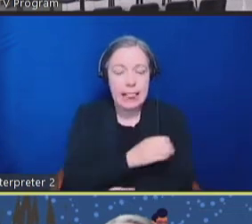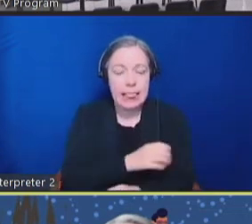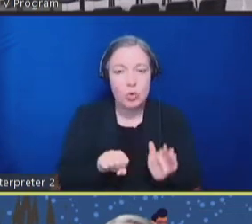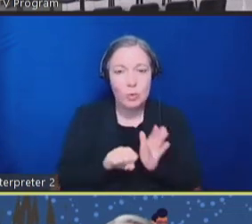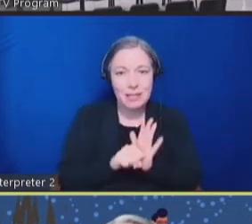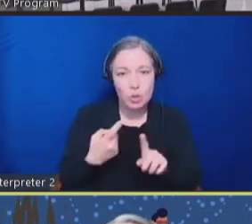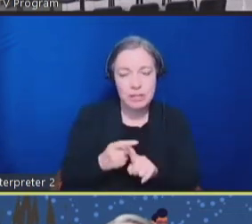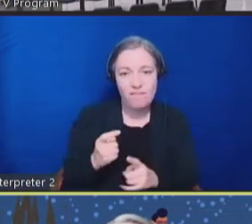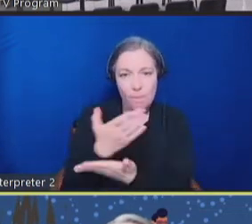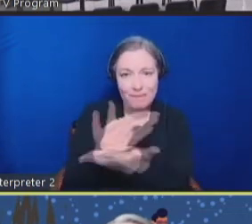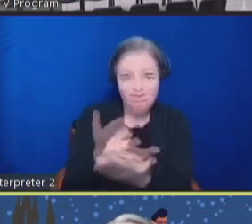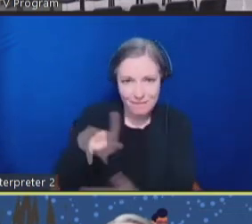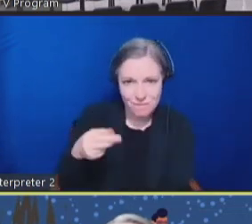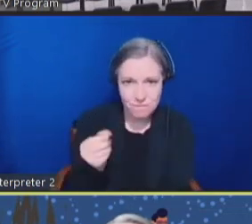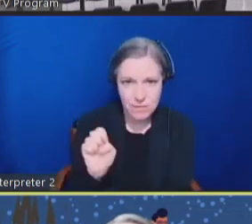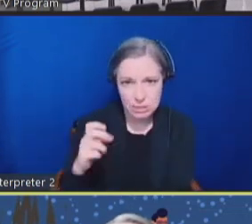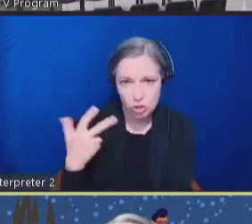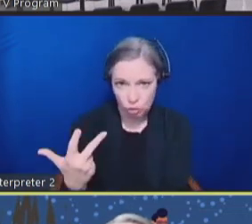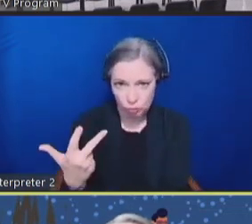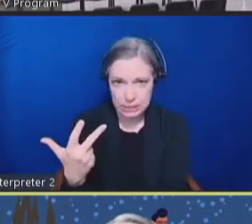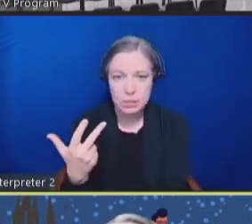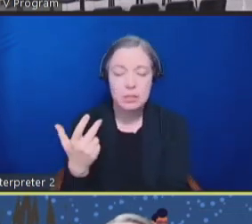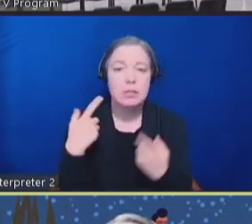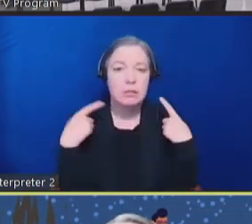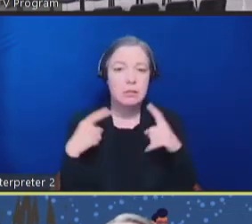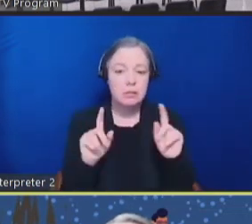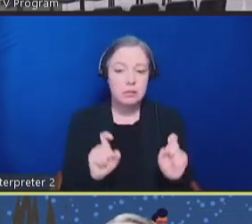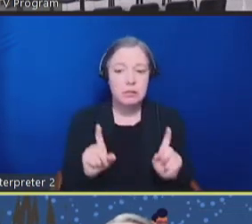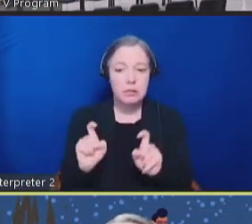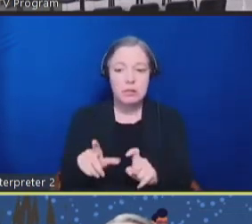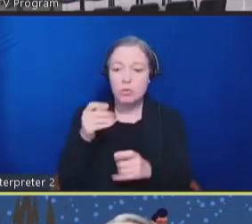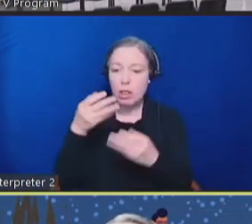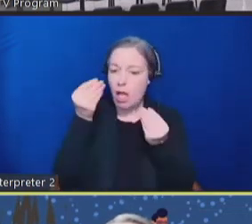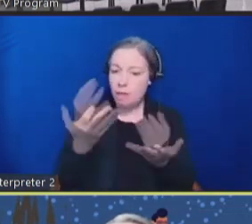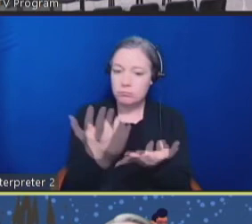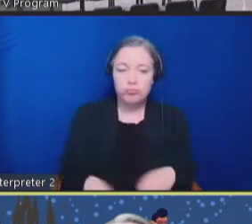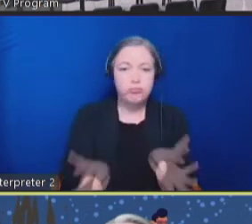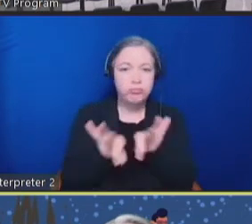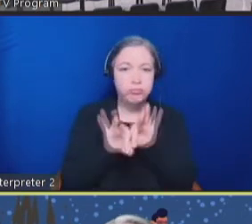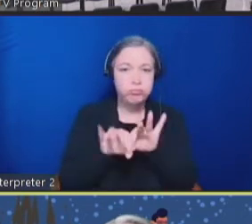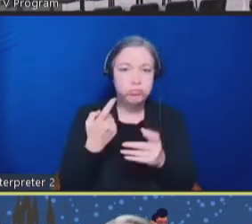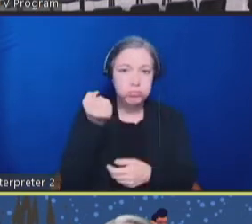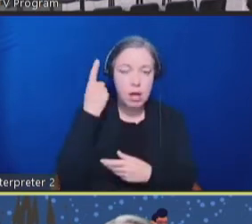Now, data from these and analyses are critical to understand how well current vaccines may